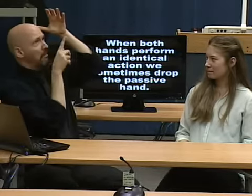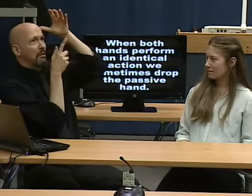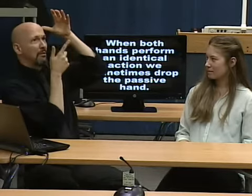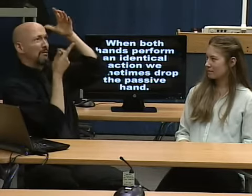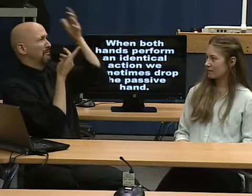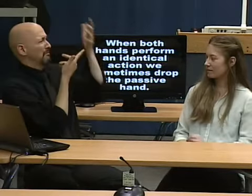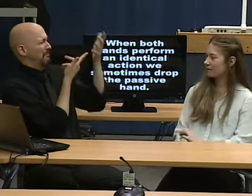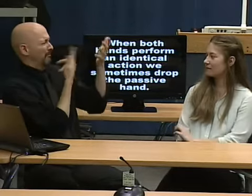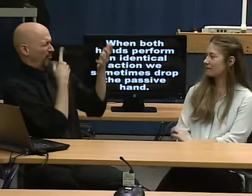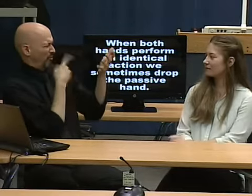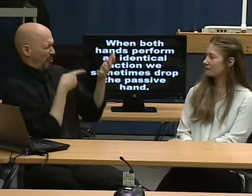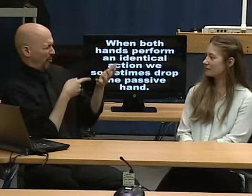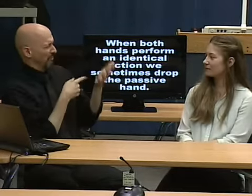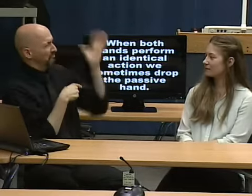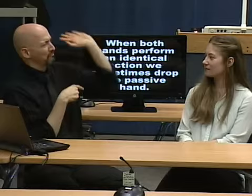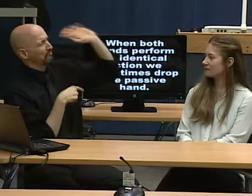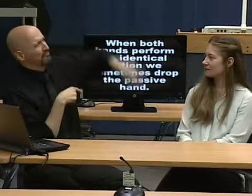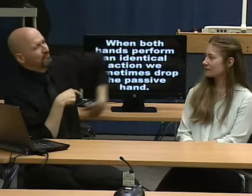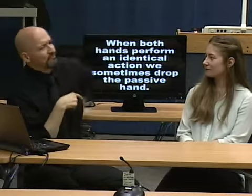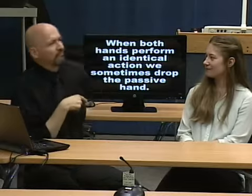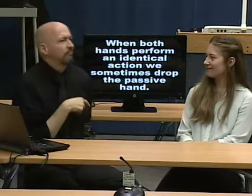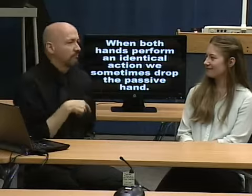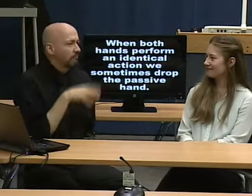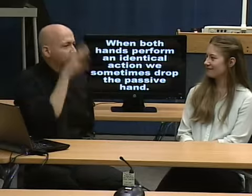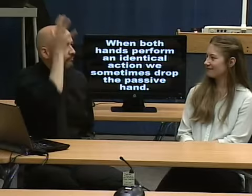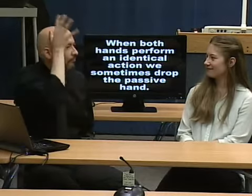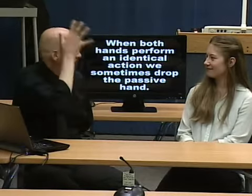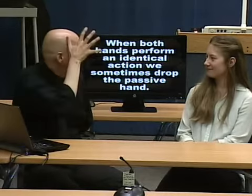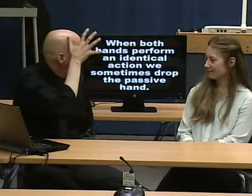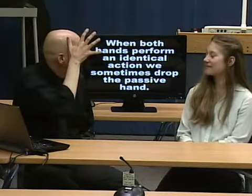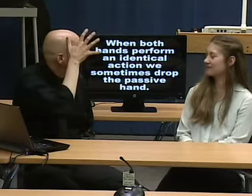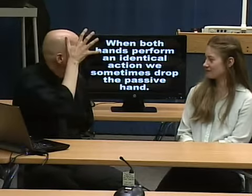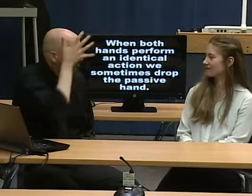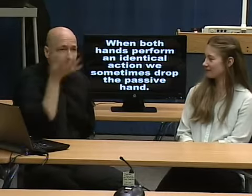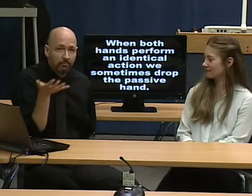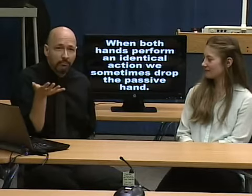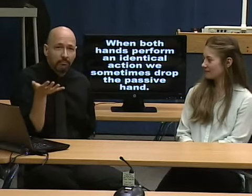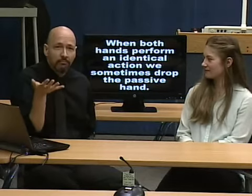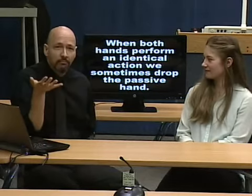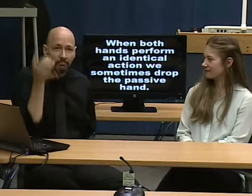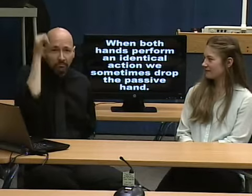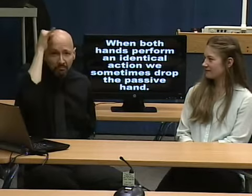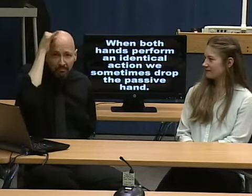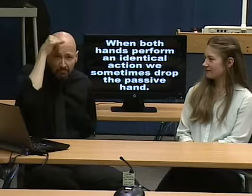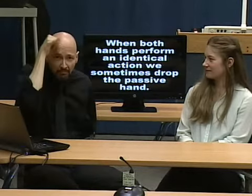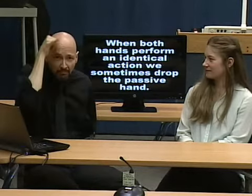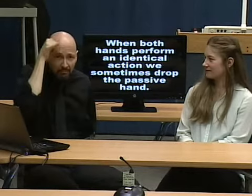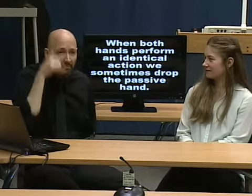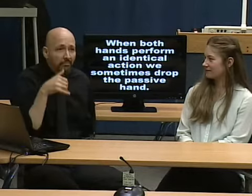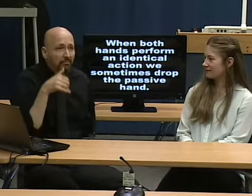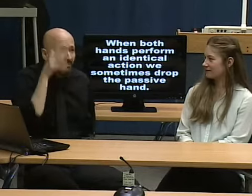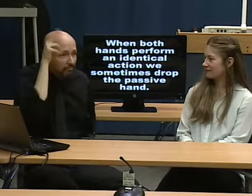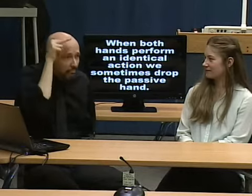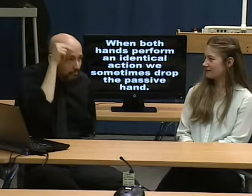What am I using this hand for? Might as well not use it. Deer. Cow. Horse.